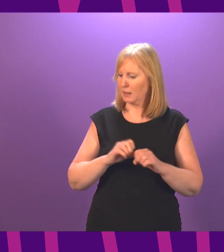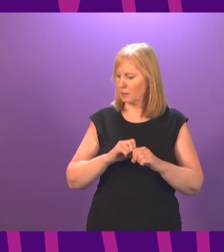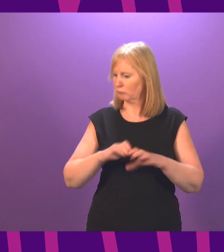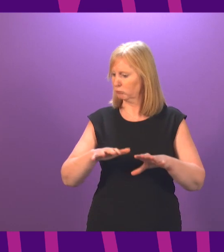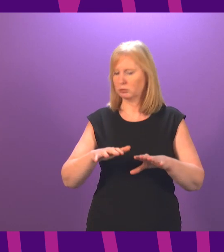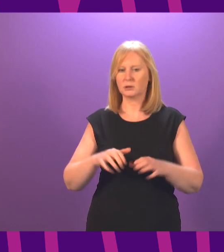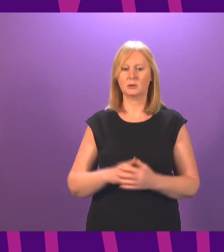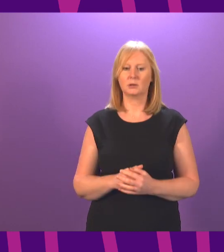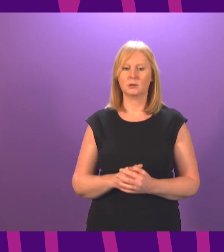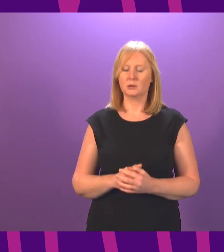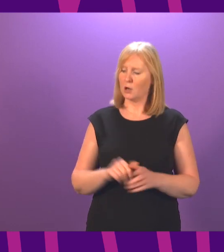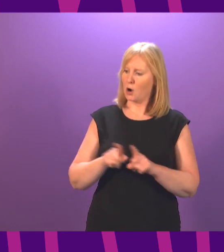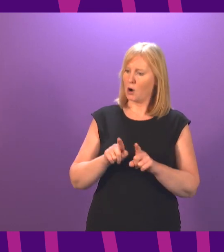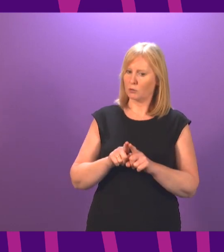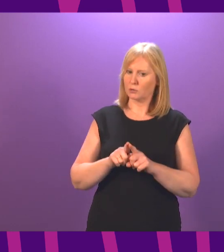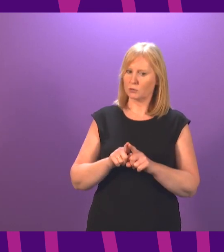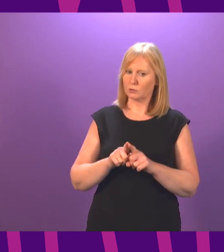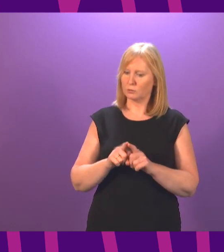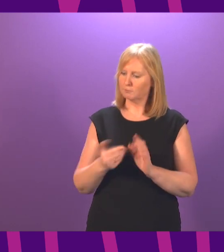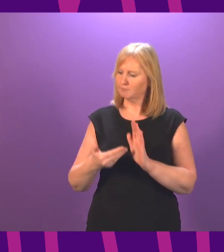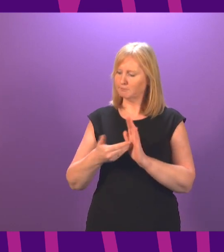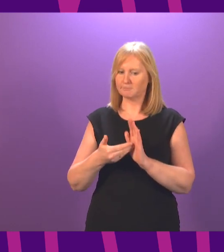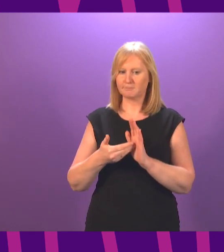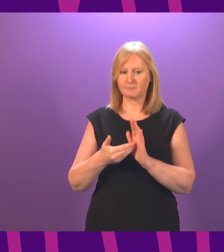I would like to take a cheeky opportunity to pay tribute to the absolutely fantastic